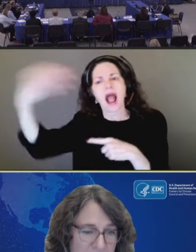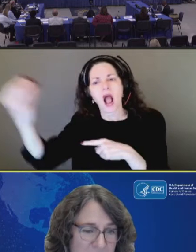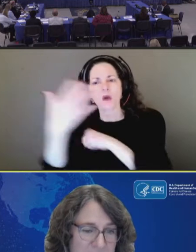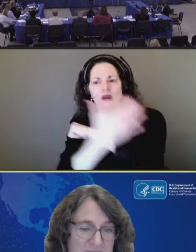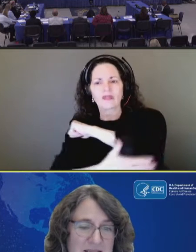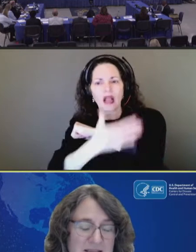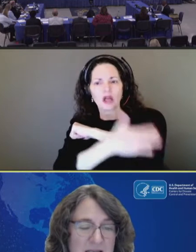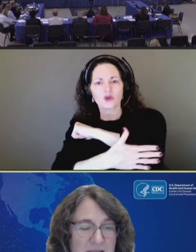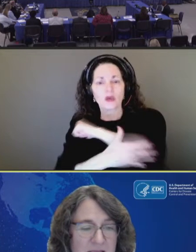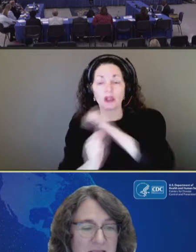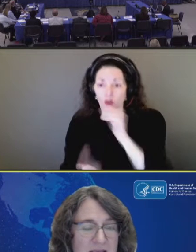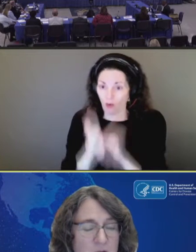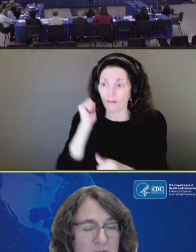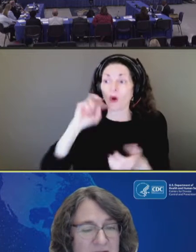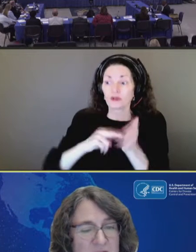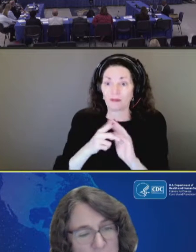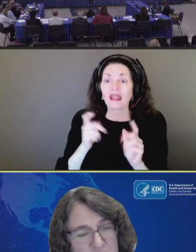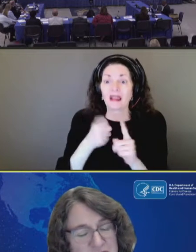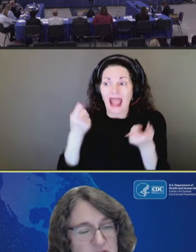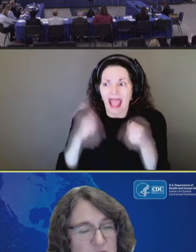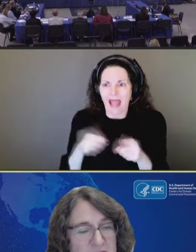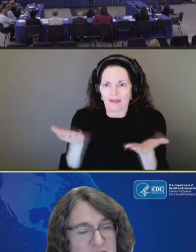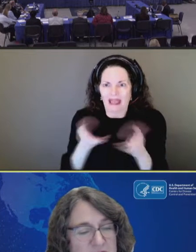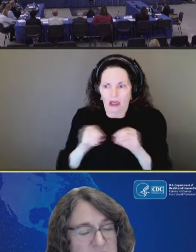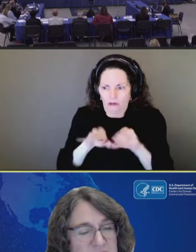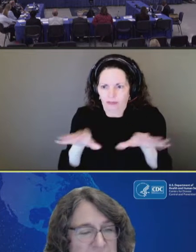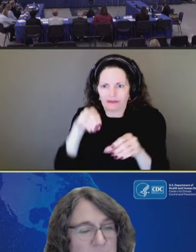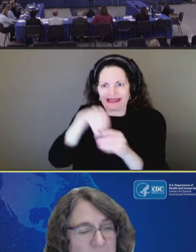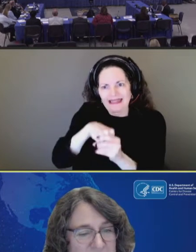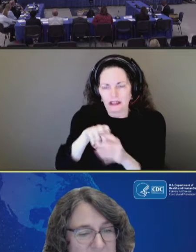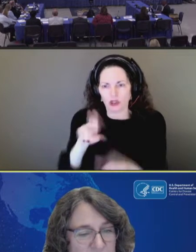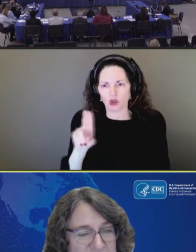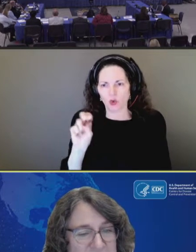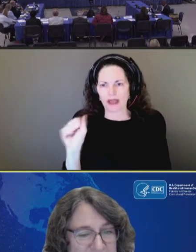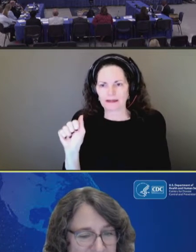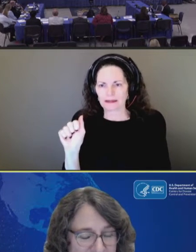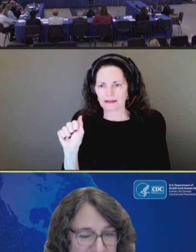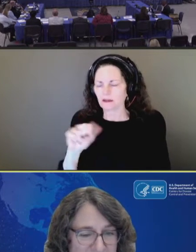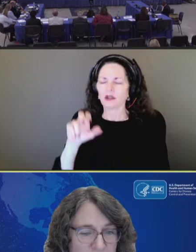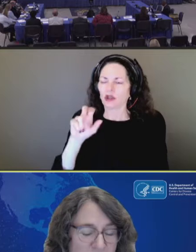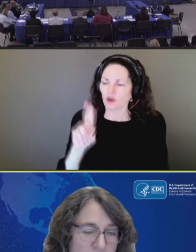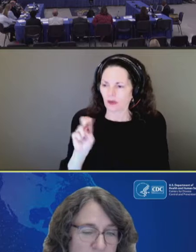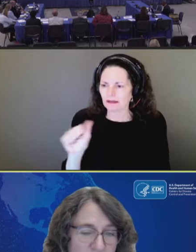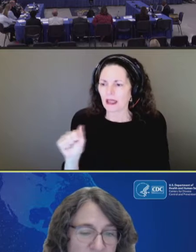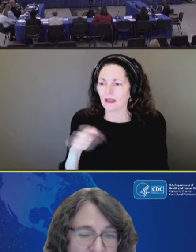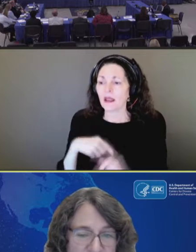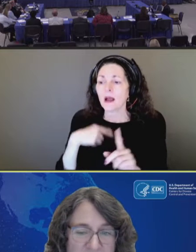the United States. And we have an emerging trend of some TPOXX-resistant cases. We've had over 50